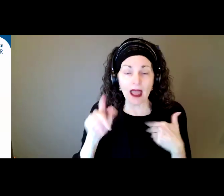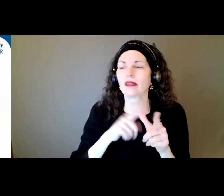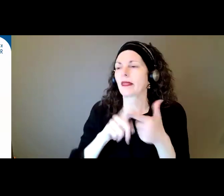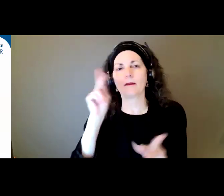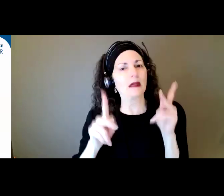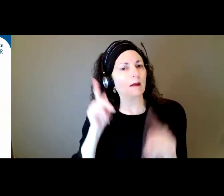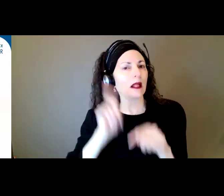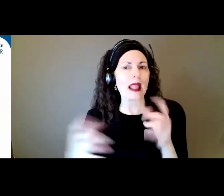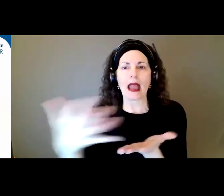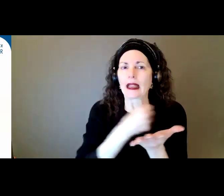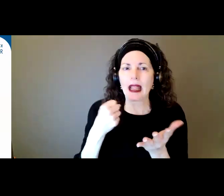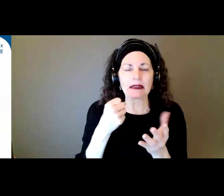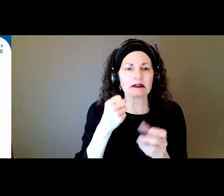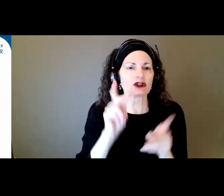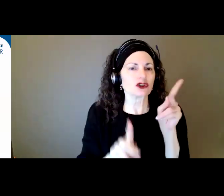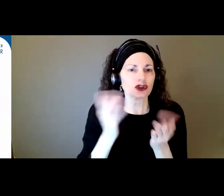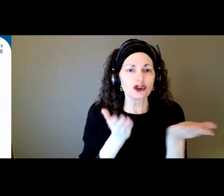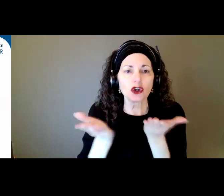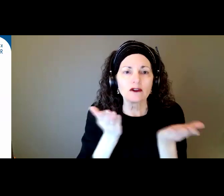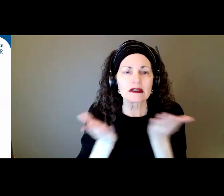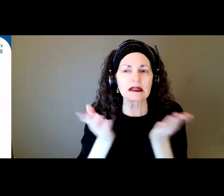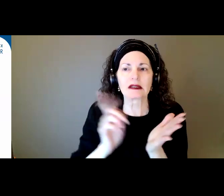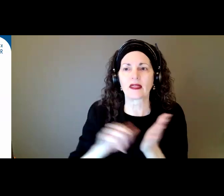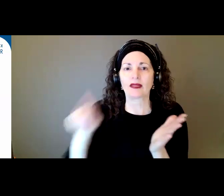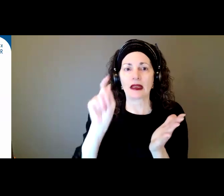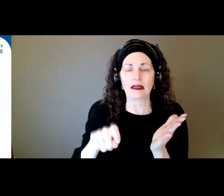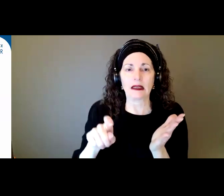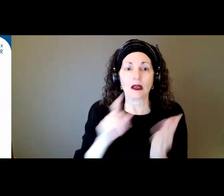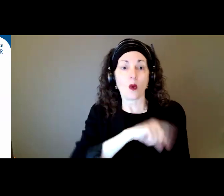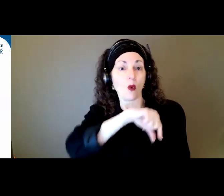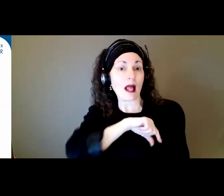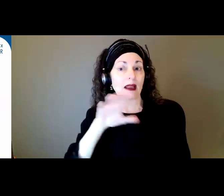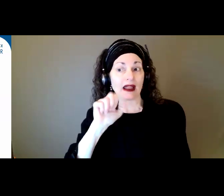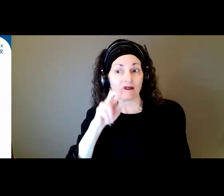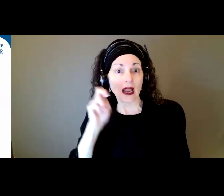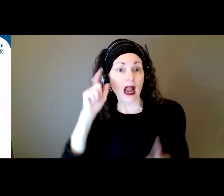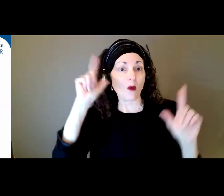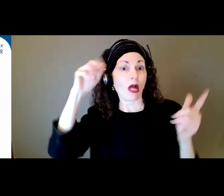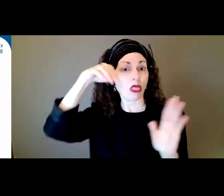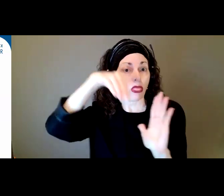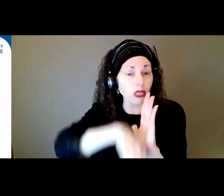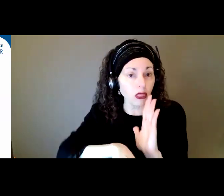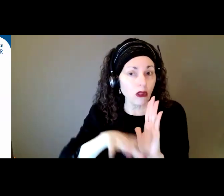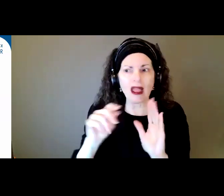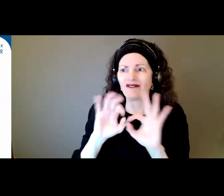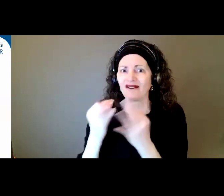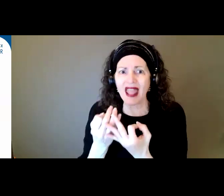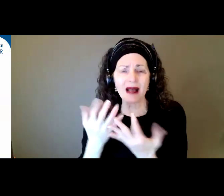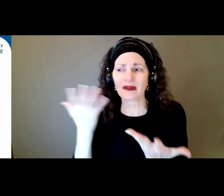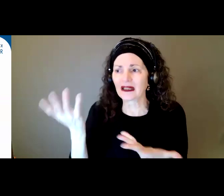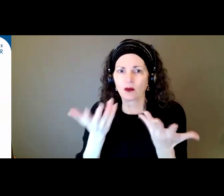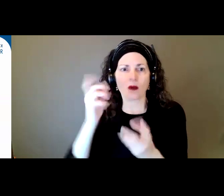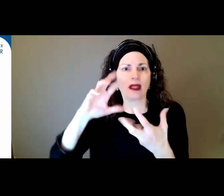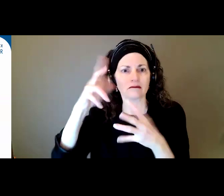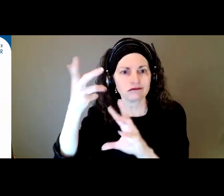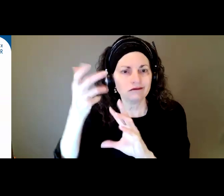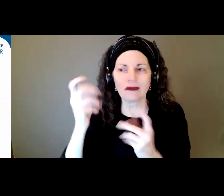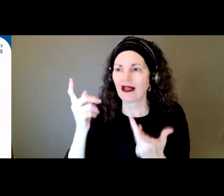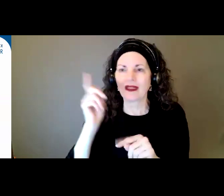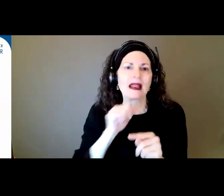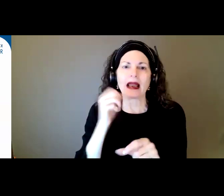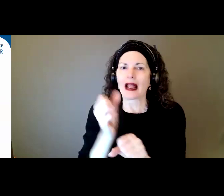Quality of care will diminish, and families will face increasing pressure to step in, caregiving and providing services they're not equipped for.